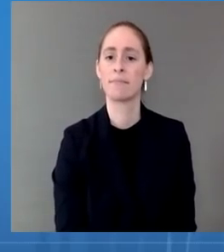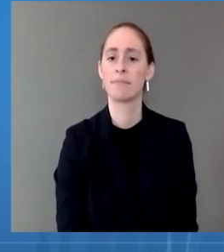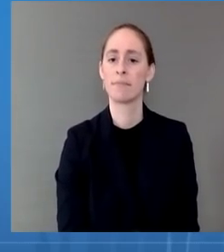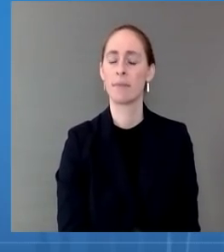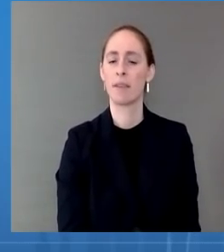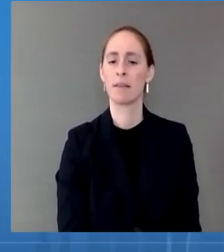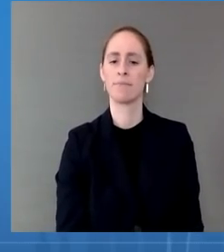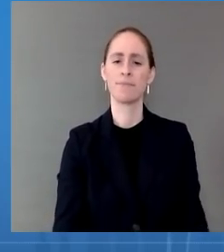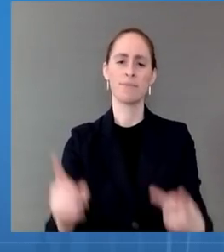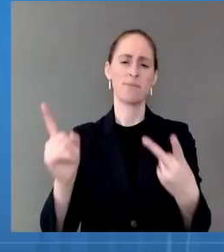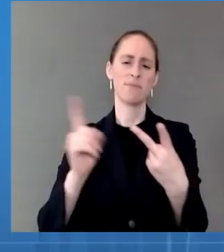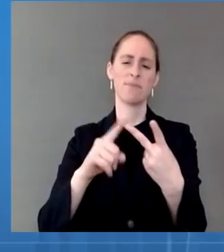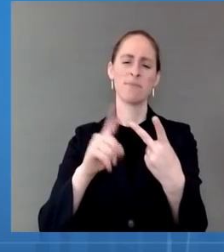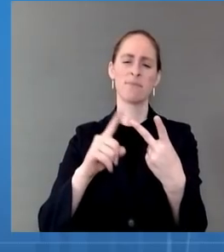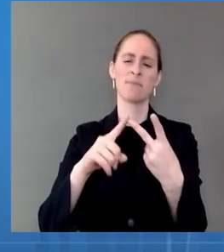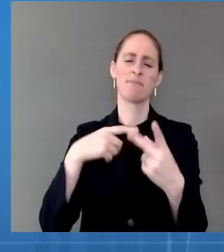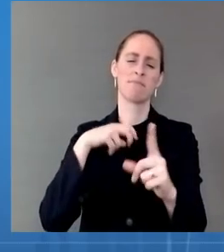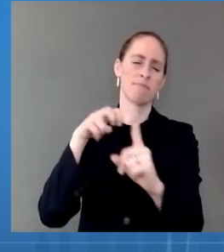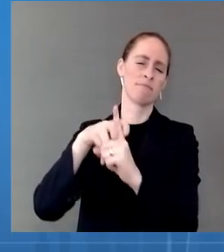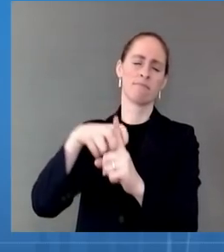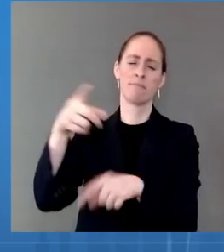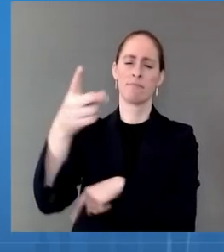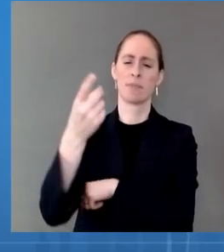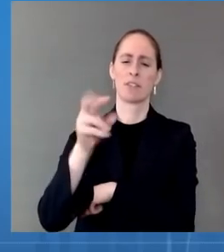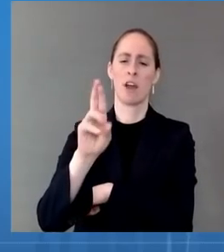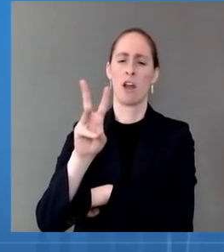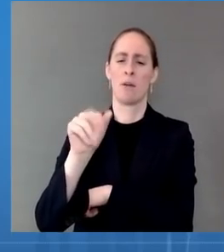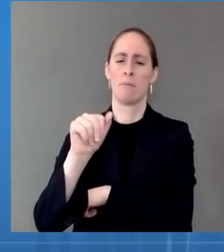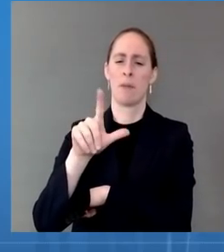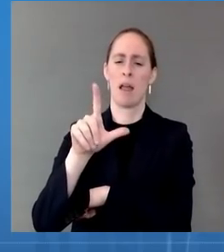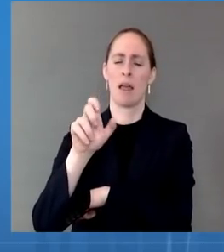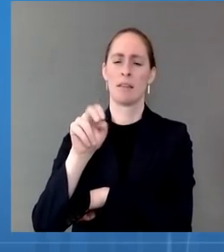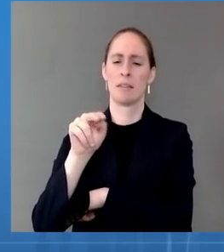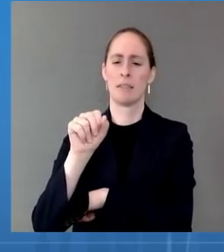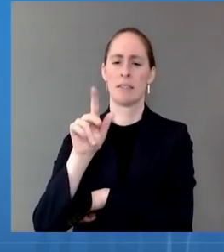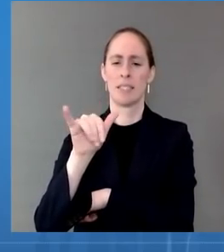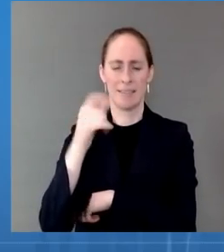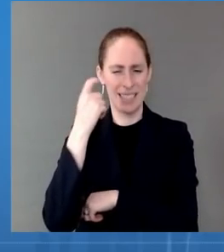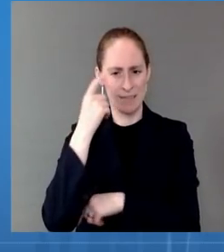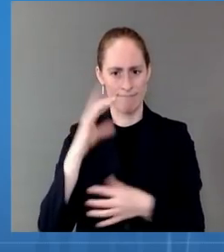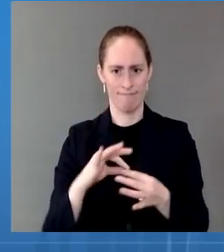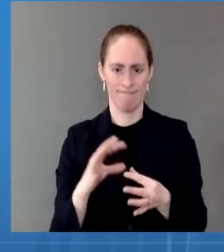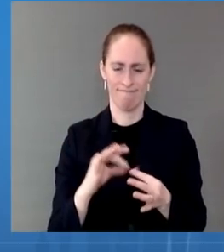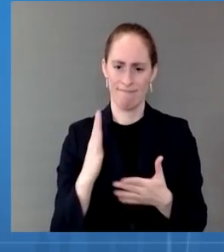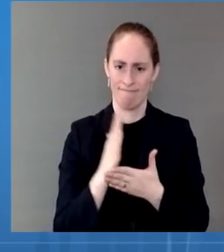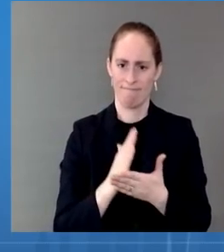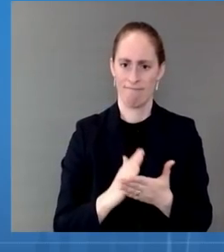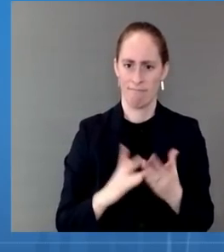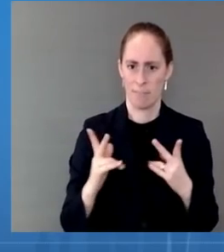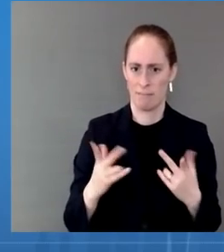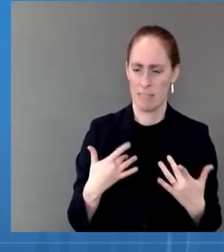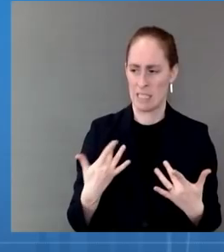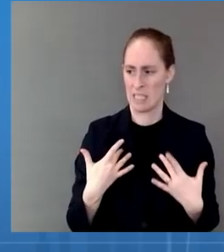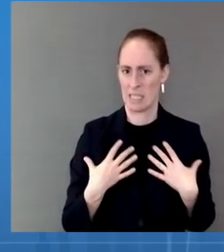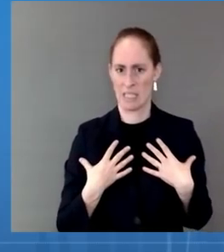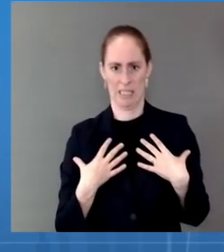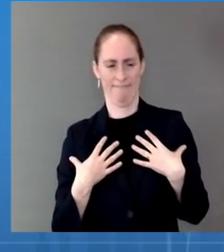of impending doom as COVID numbers were rising, COVID numbers are jumping pretty significantly right now,